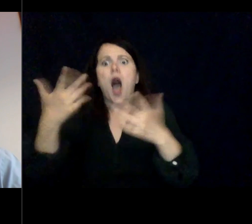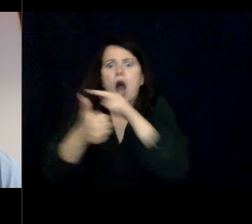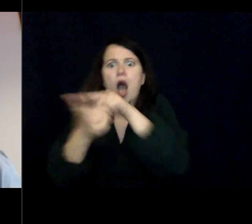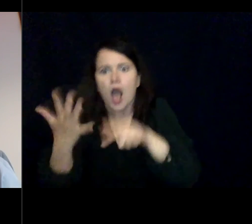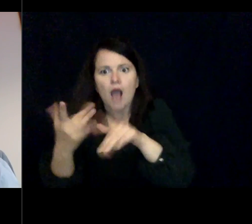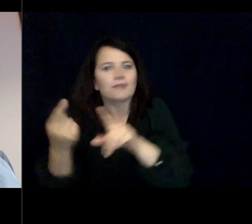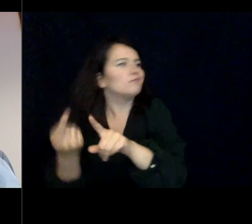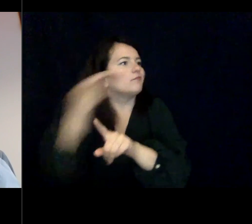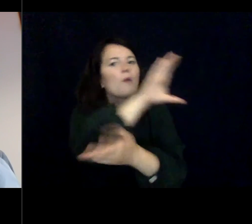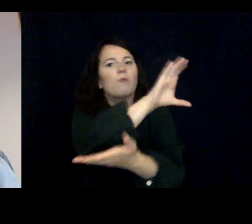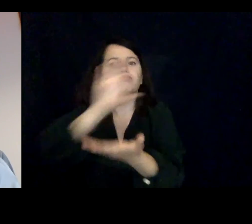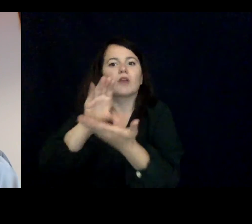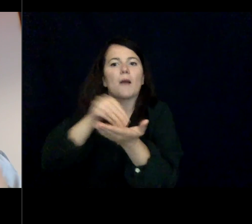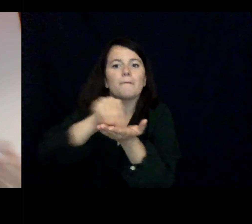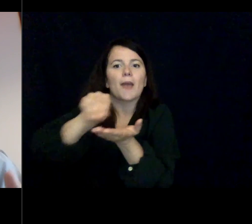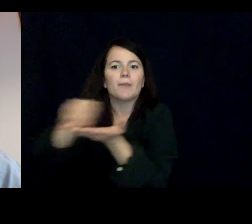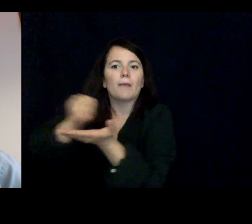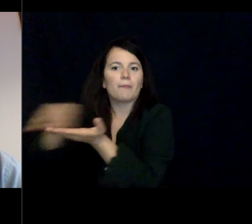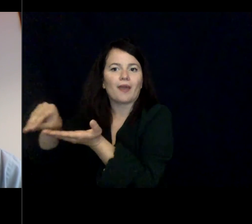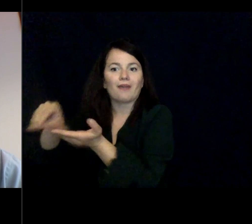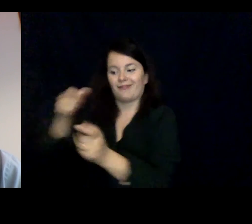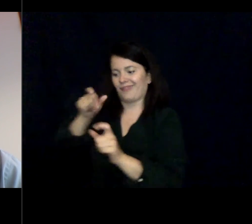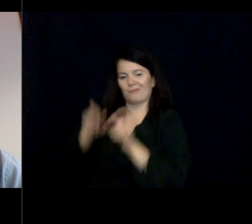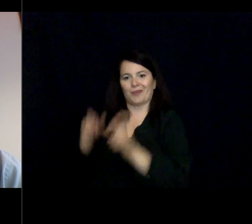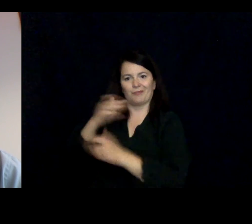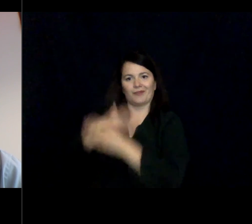from these type of services should also take part